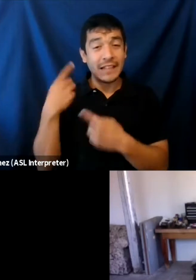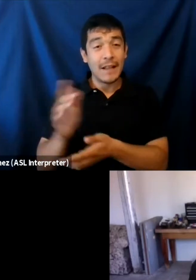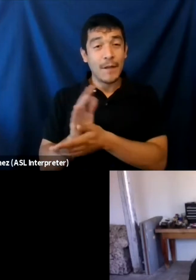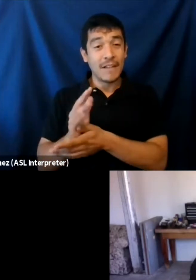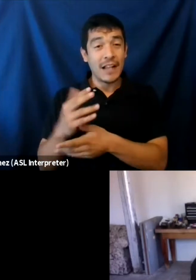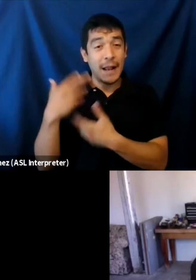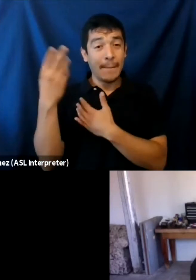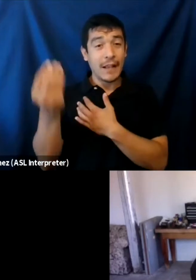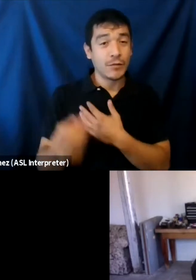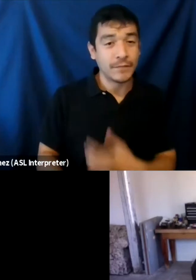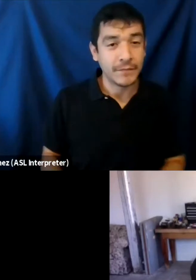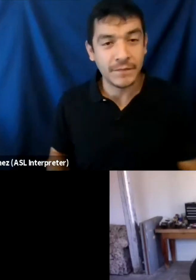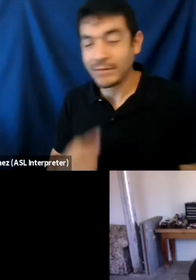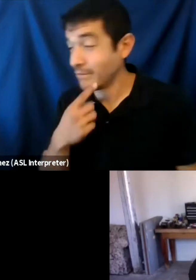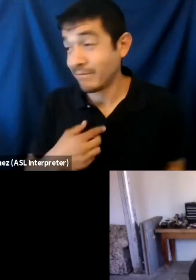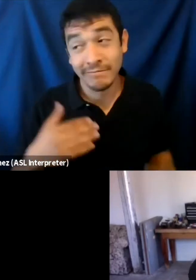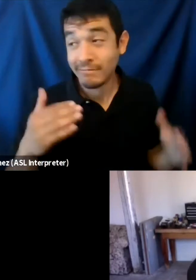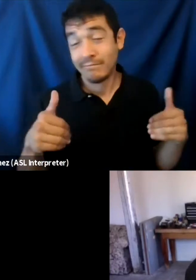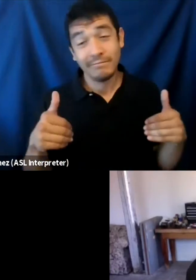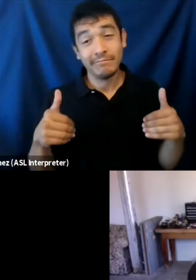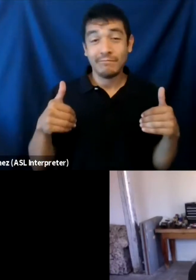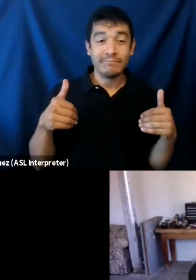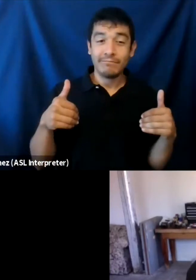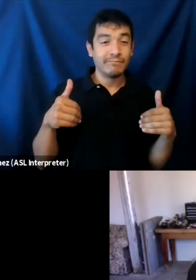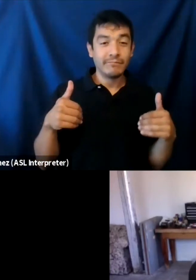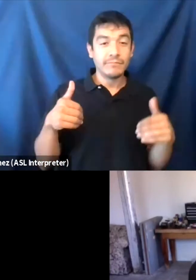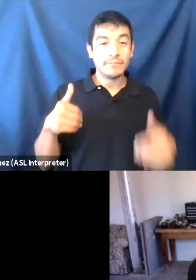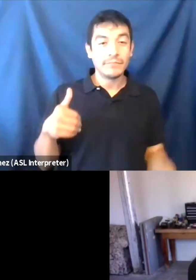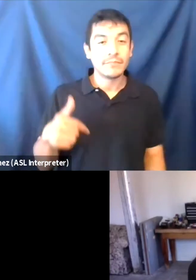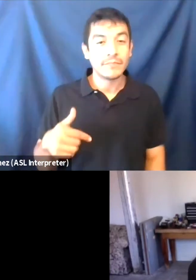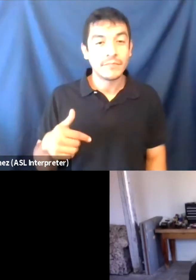Have they seen-- - We haven't. I assume that they've seen it,